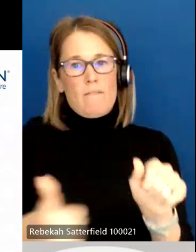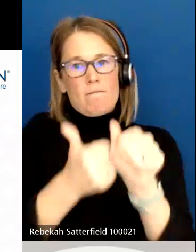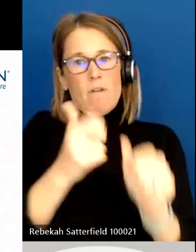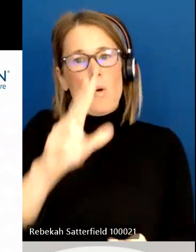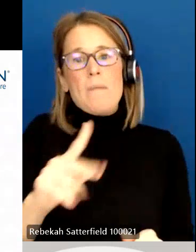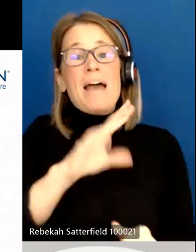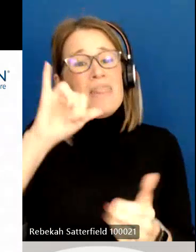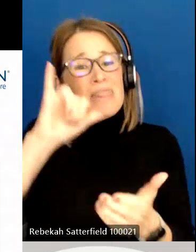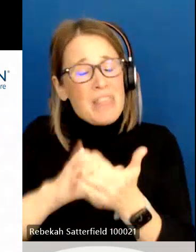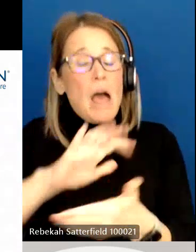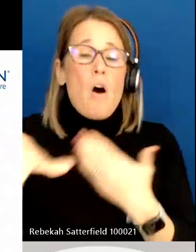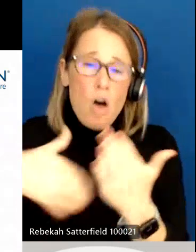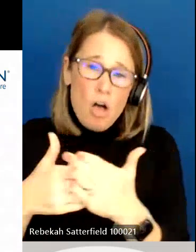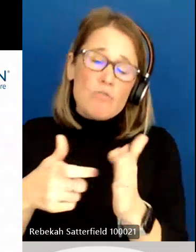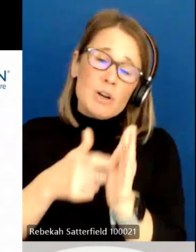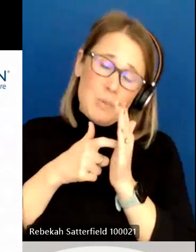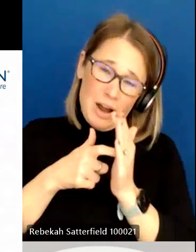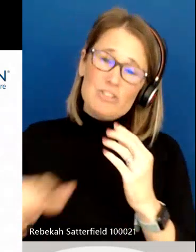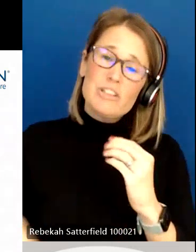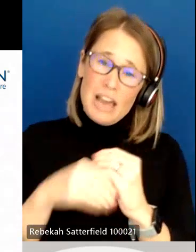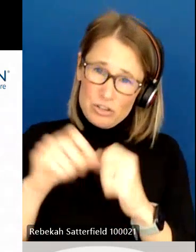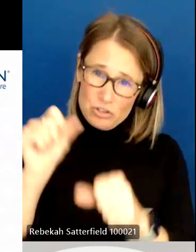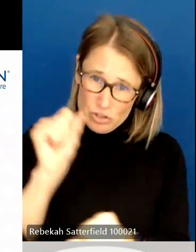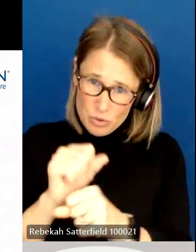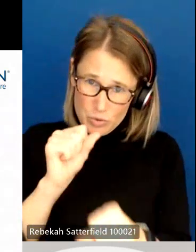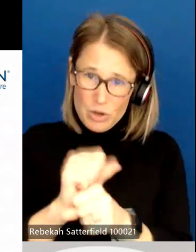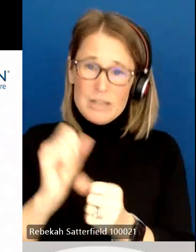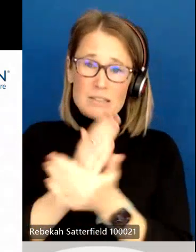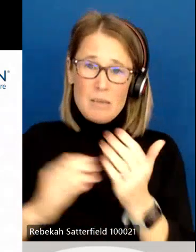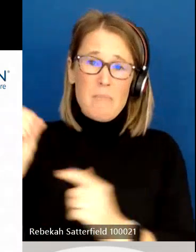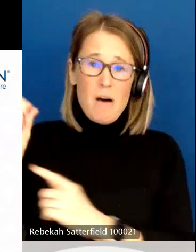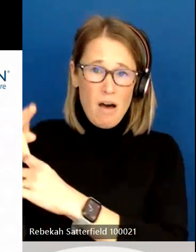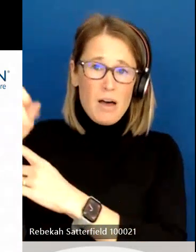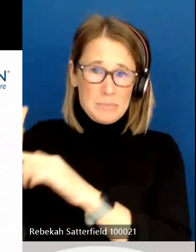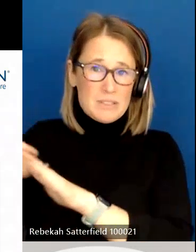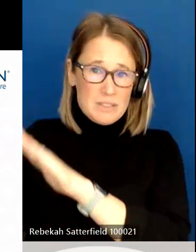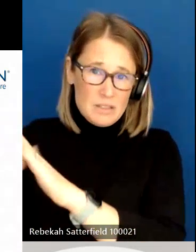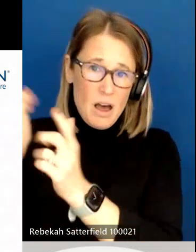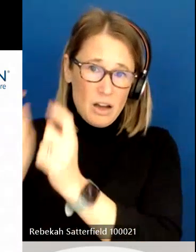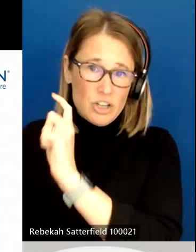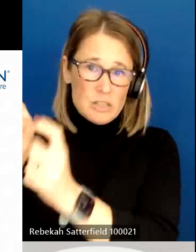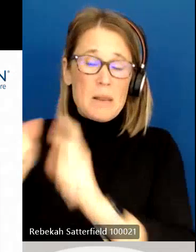extra work right and some operational adjustments but it significantly enhances meaningful access